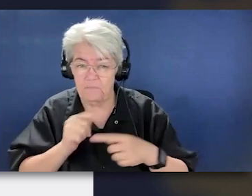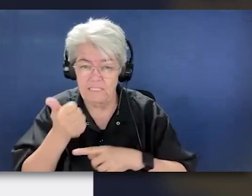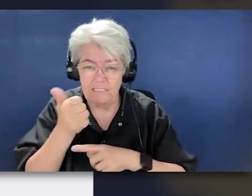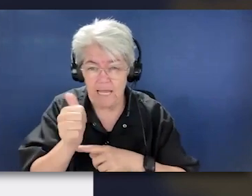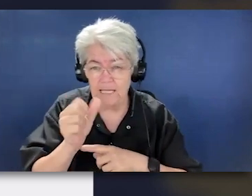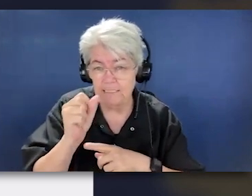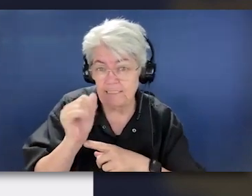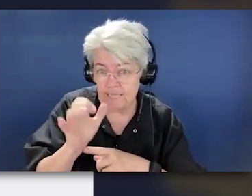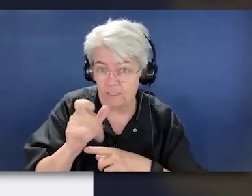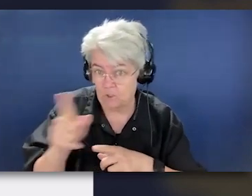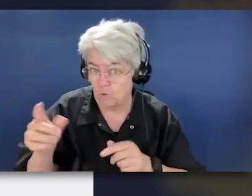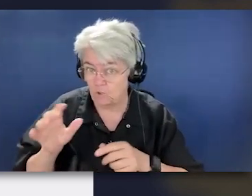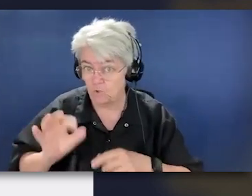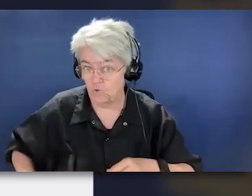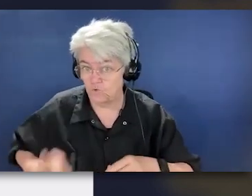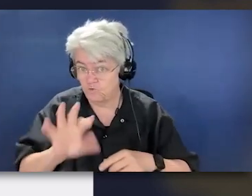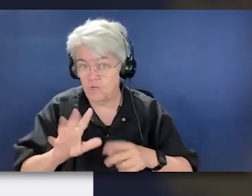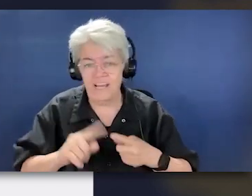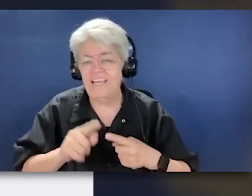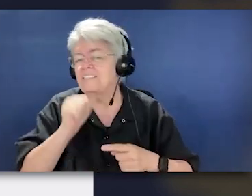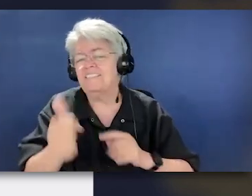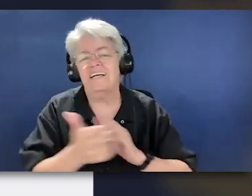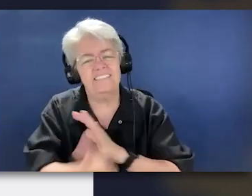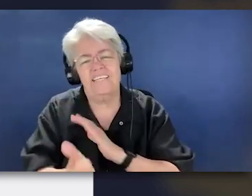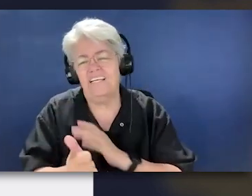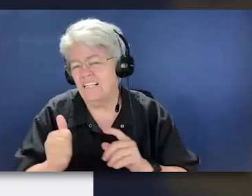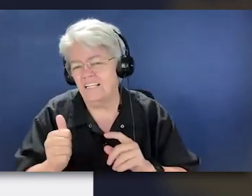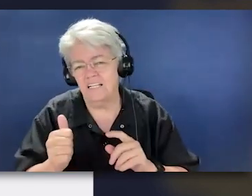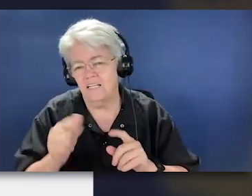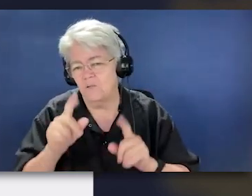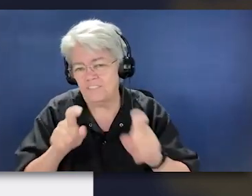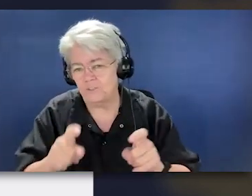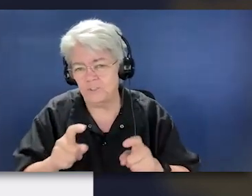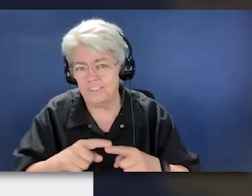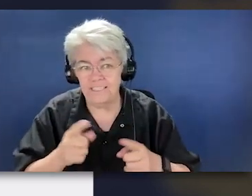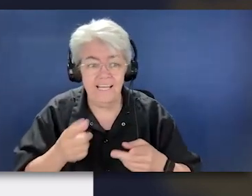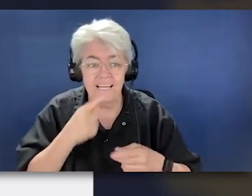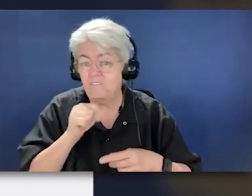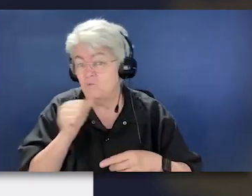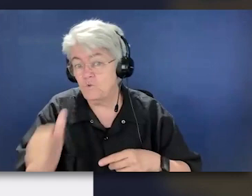you want to contribute. It’s not a skill-testing question. It’s okay if you don’t contribute.